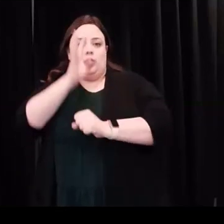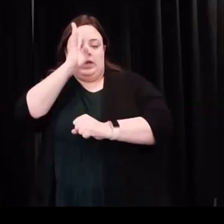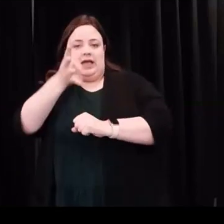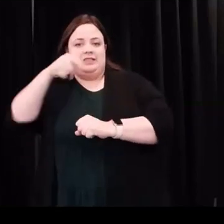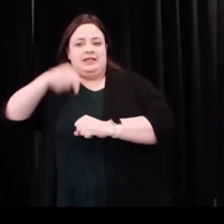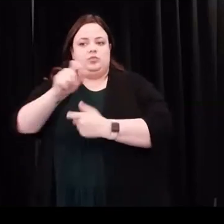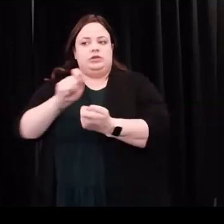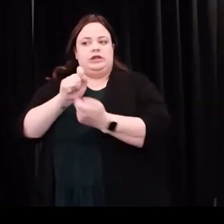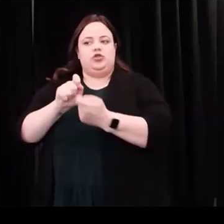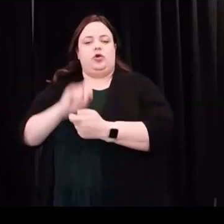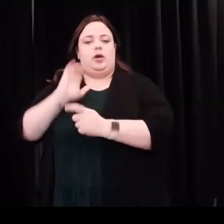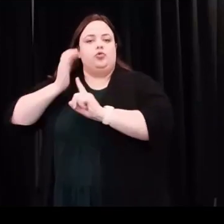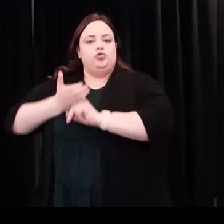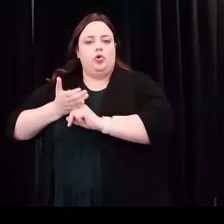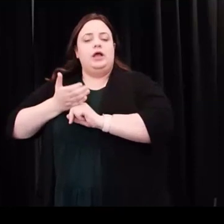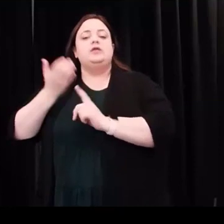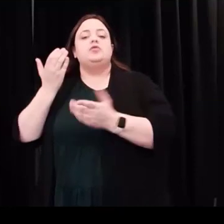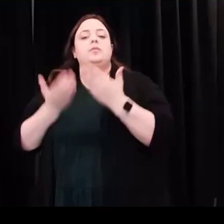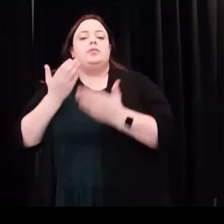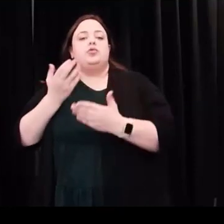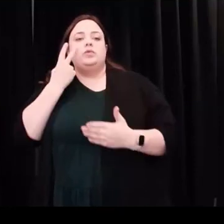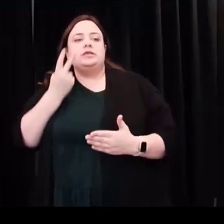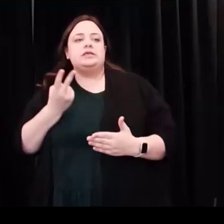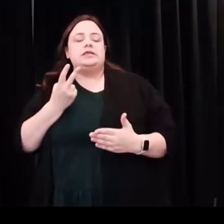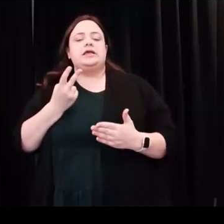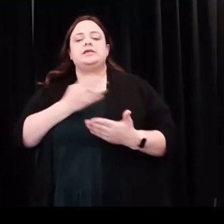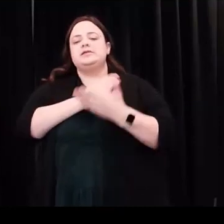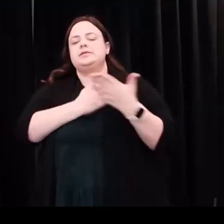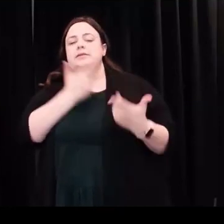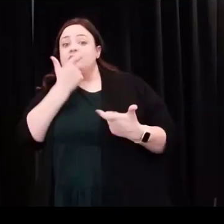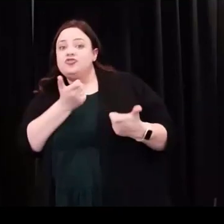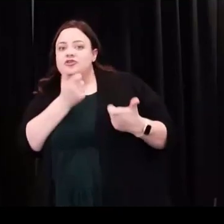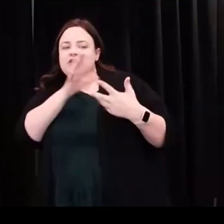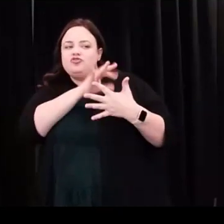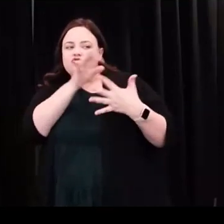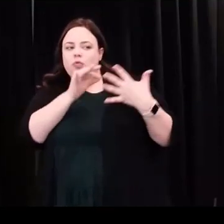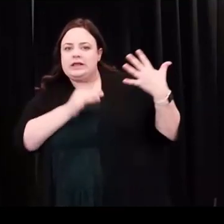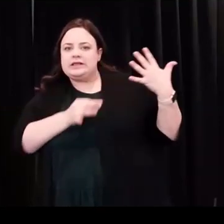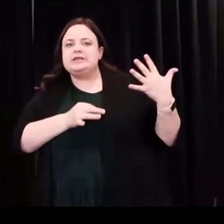particular personas, so you're going to see some interesting choices. We had a couple of people